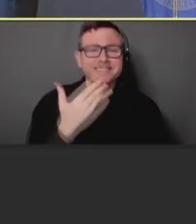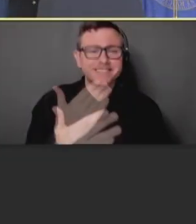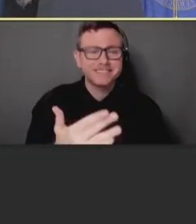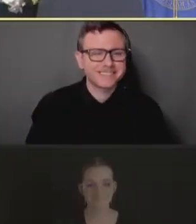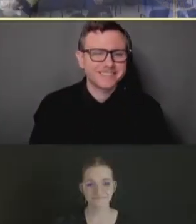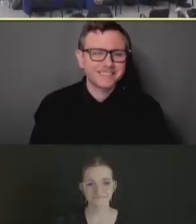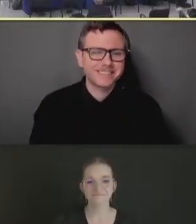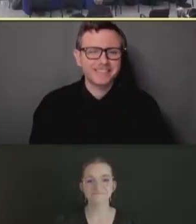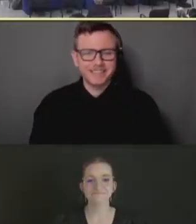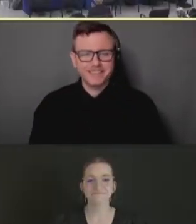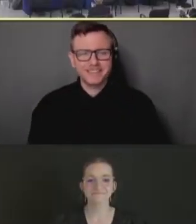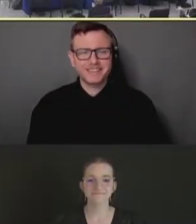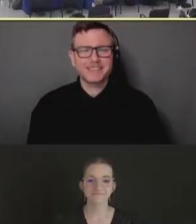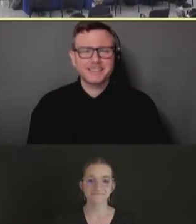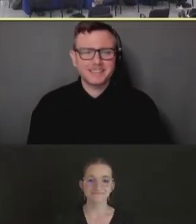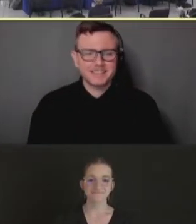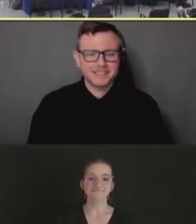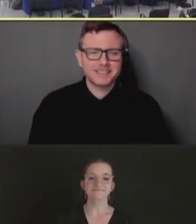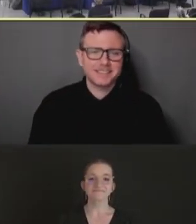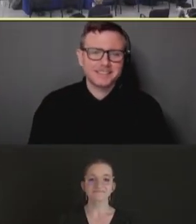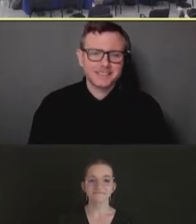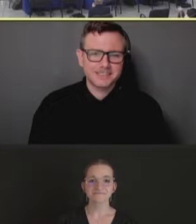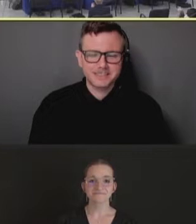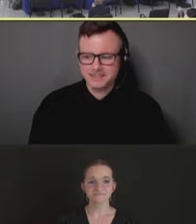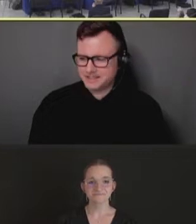Thank you.